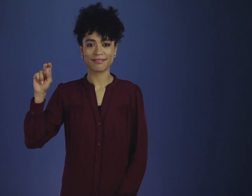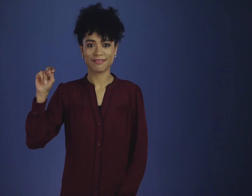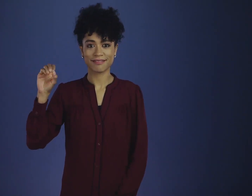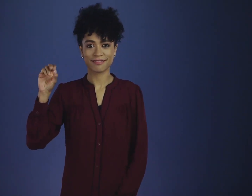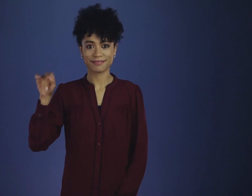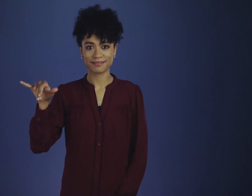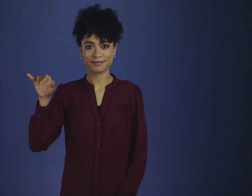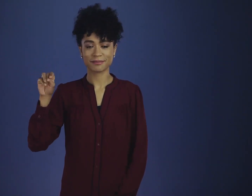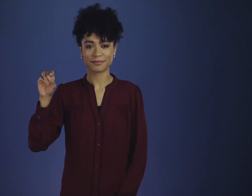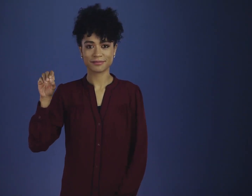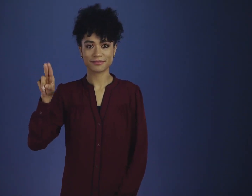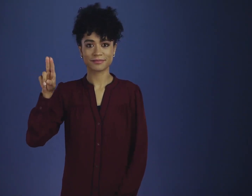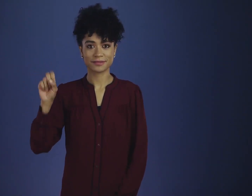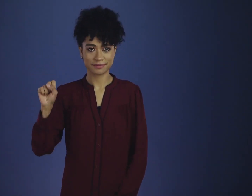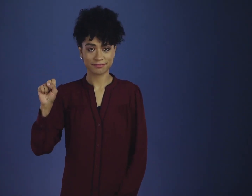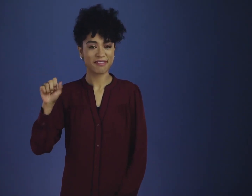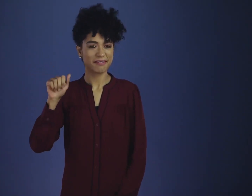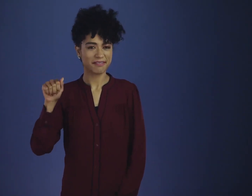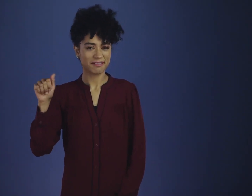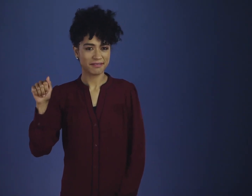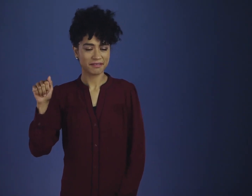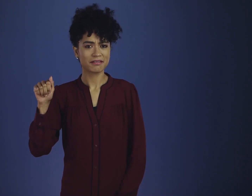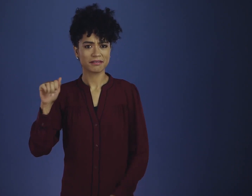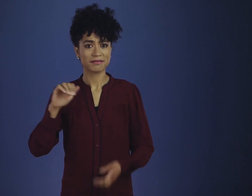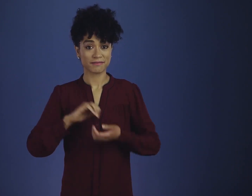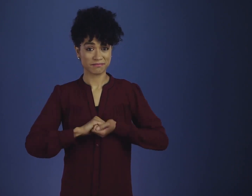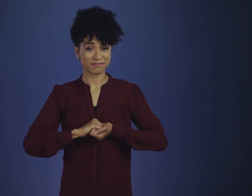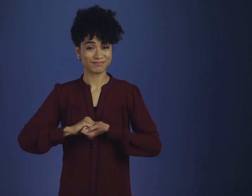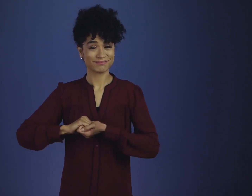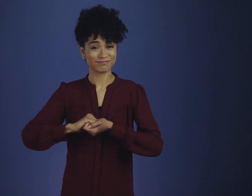Alcoholics Anonymous is a worldwide fellowship